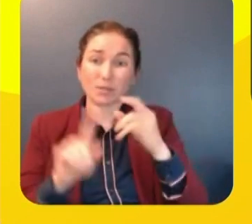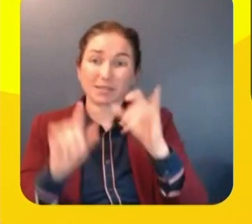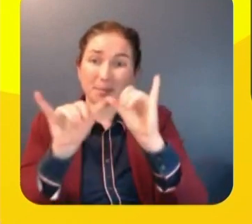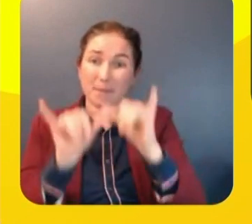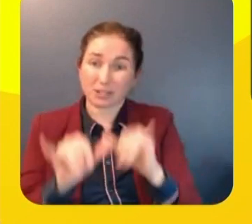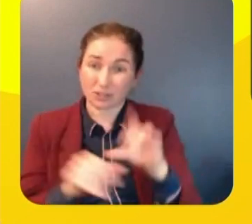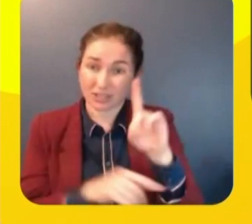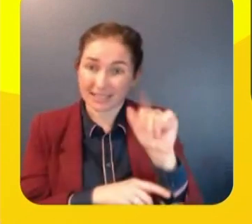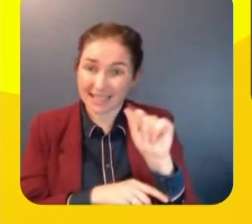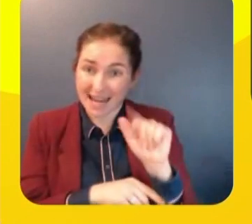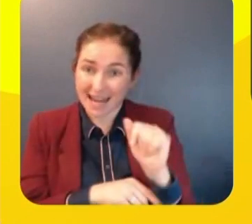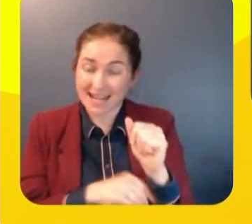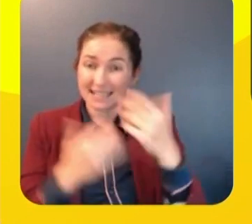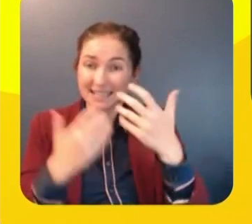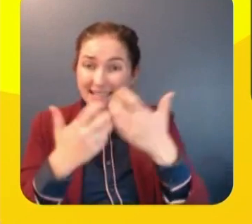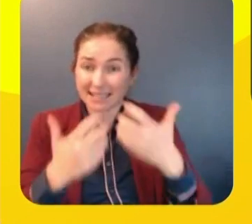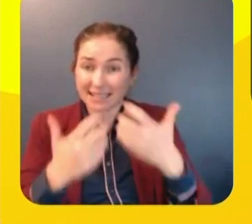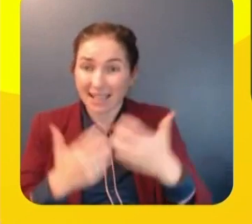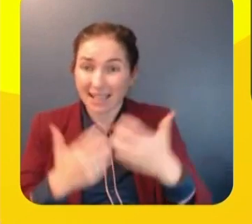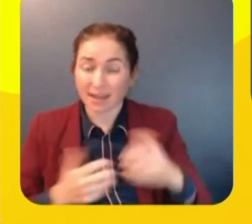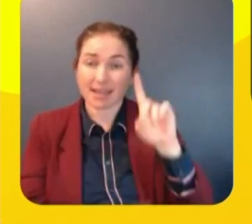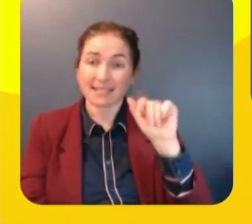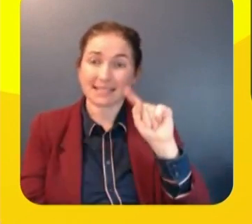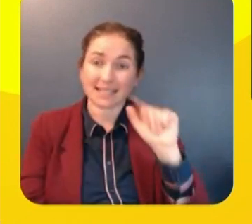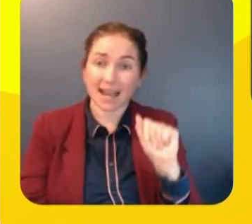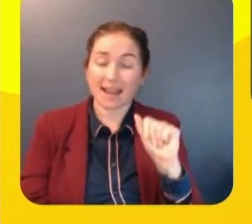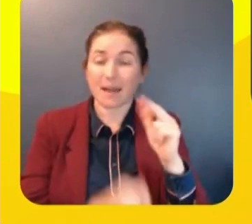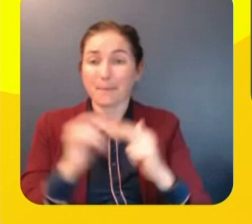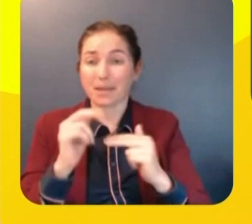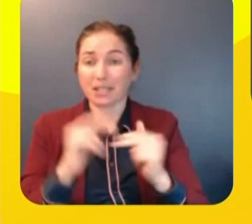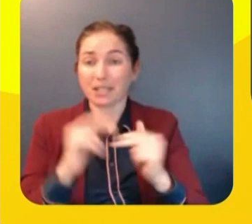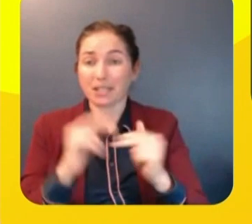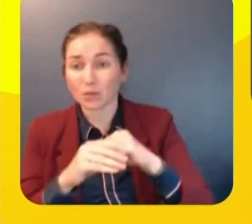disaggregate that data, build inclusive products, demonstrate impact,